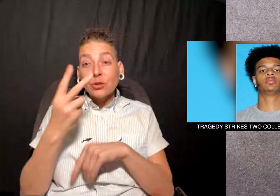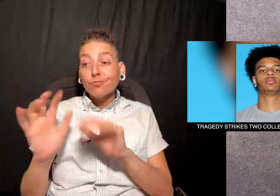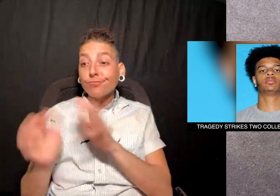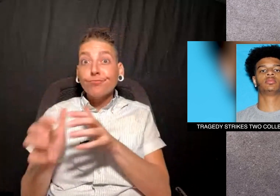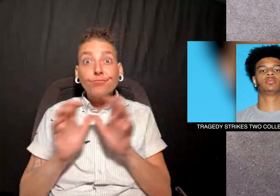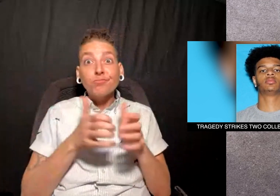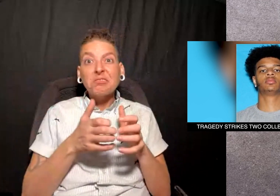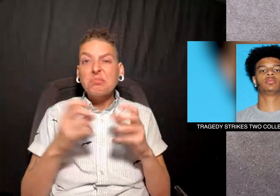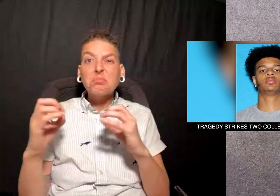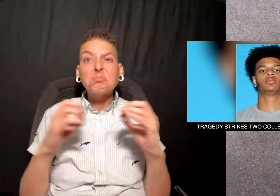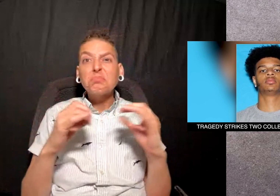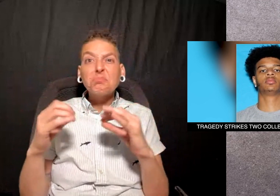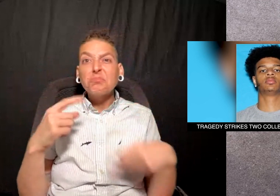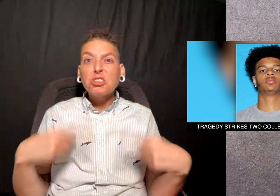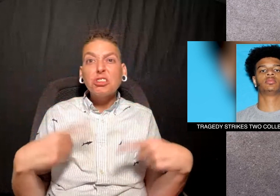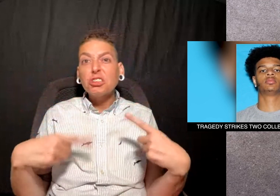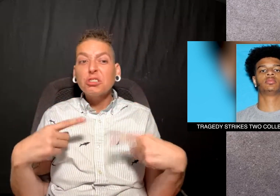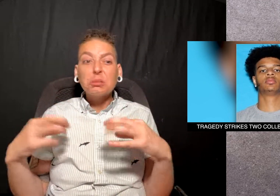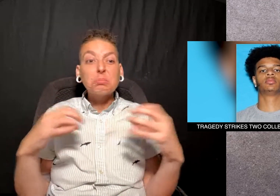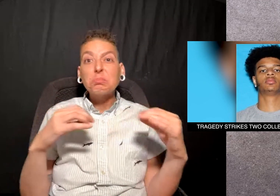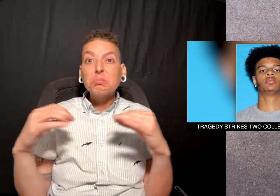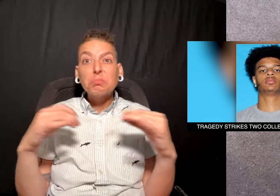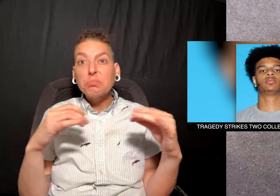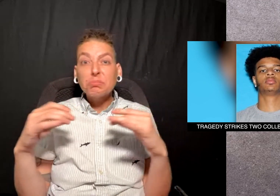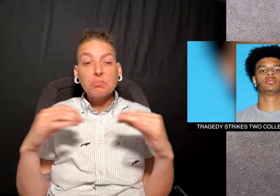police say the shooting happened after the two groups got into an argument